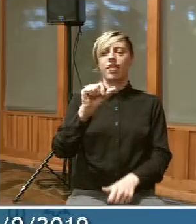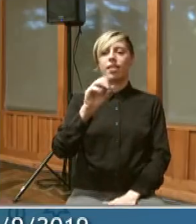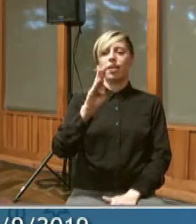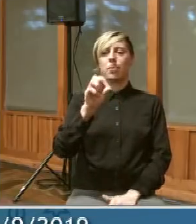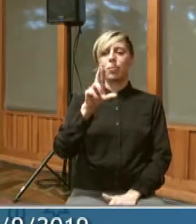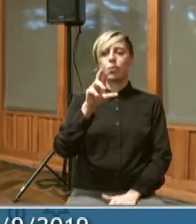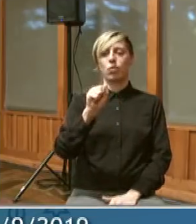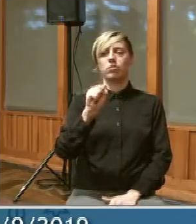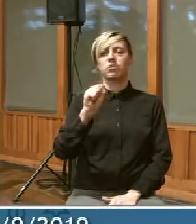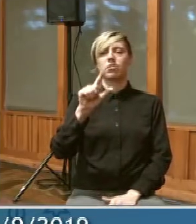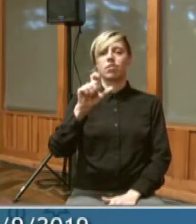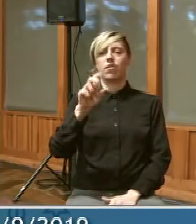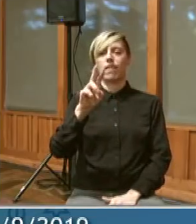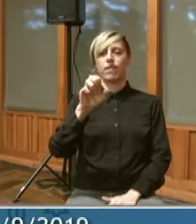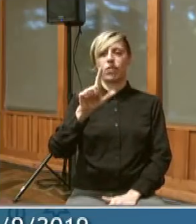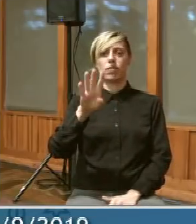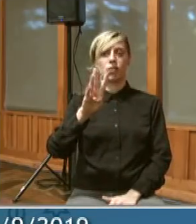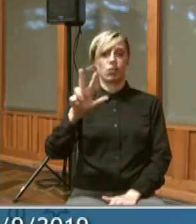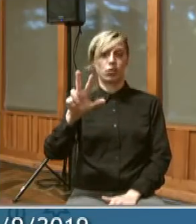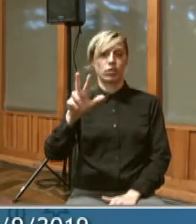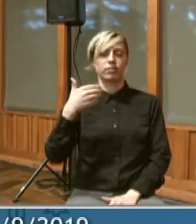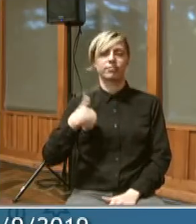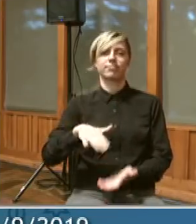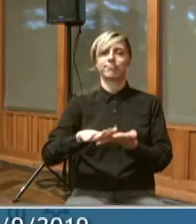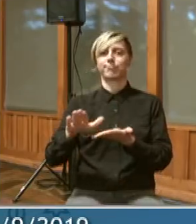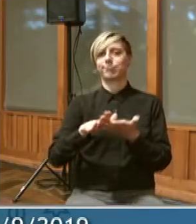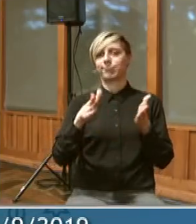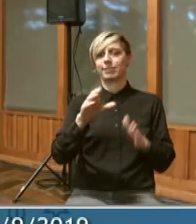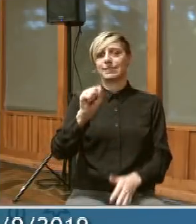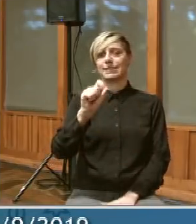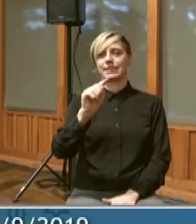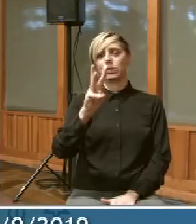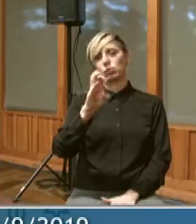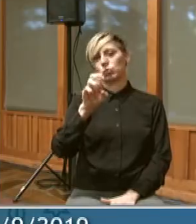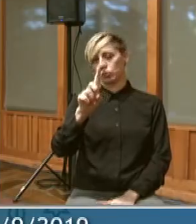COMMUNITY CENTER. I'M ALSO A STEWARD WITH LABOR'S